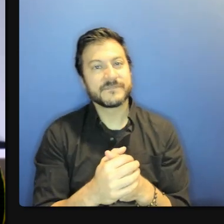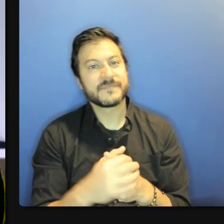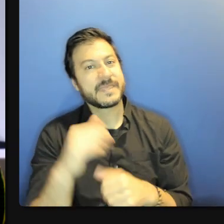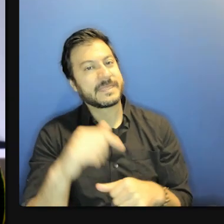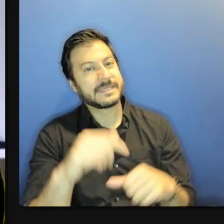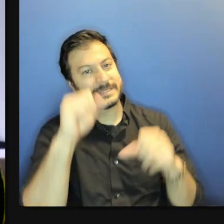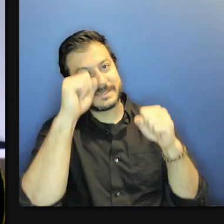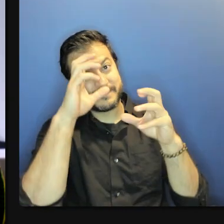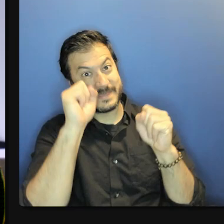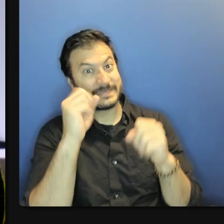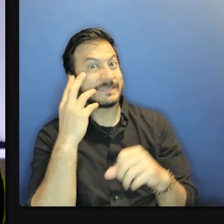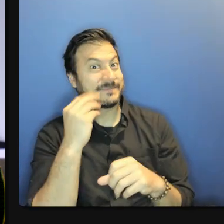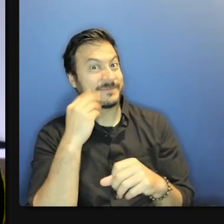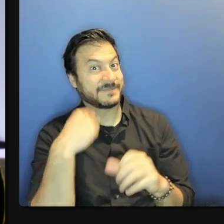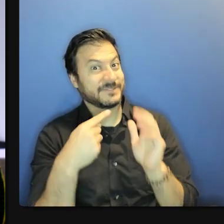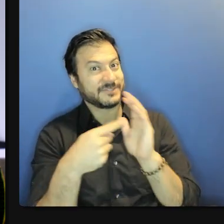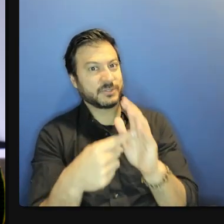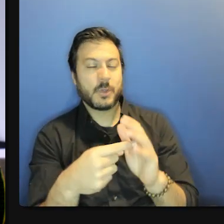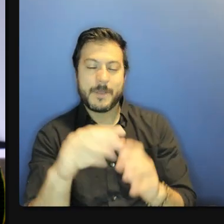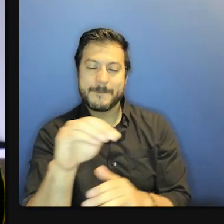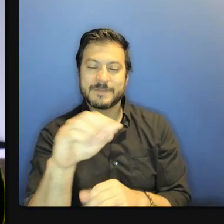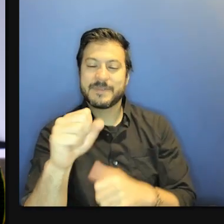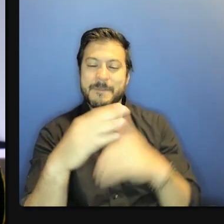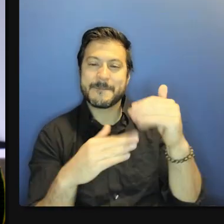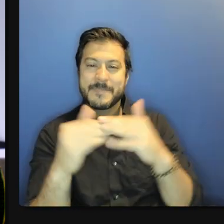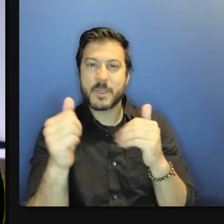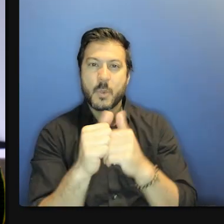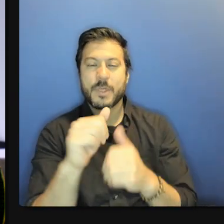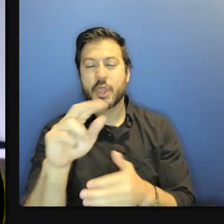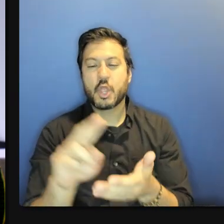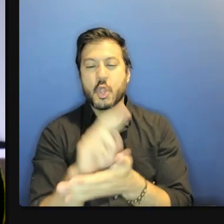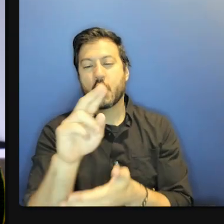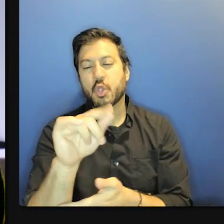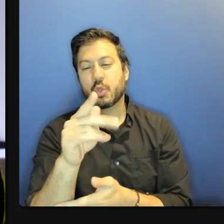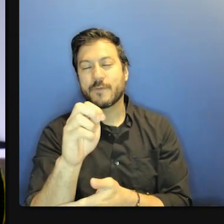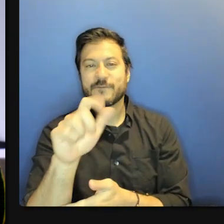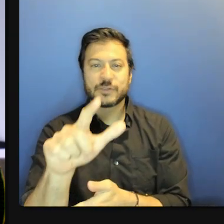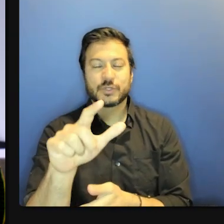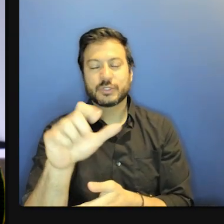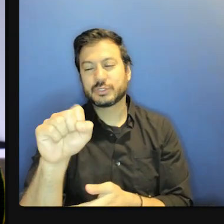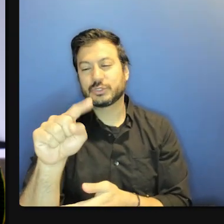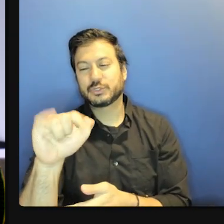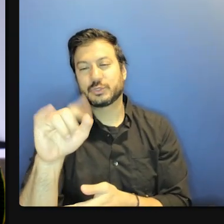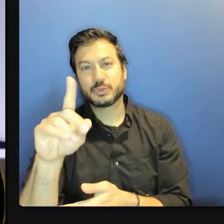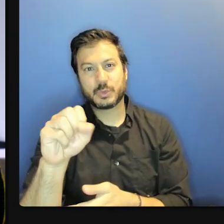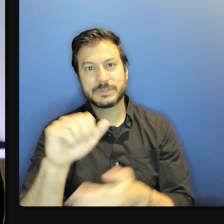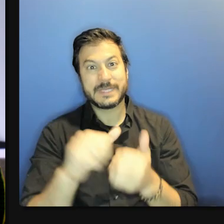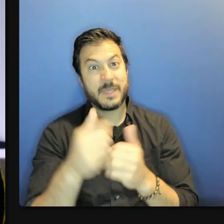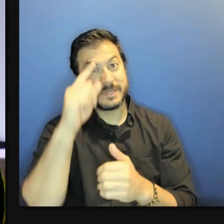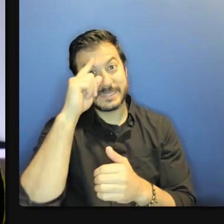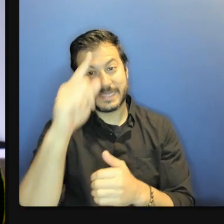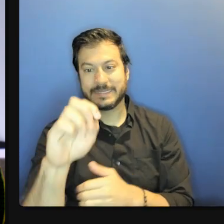This amazing experience I just showed you, Microsoft built together with Universal Studios. It's a great example of how intelligent edge